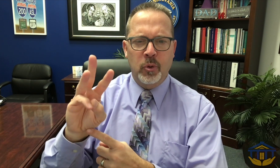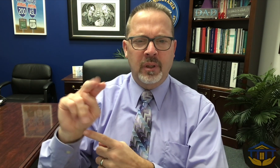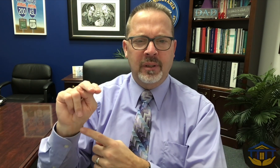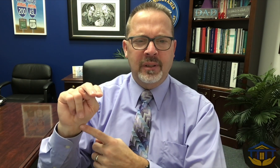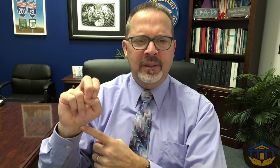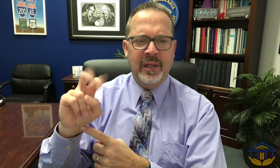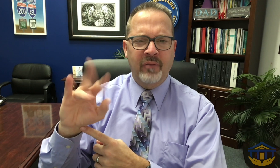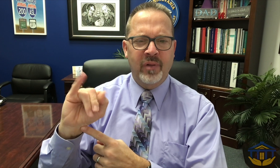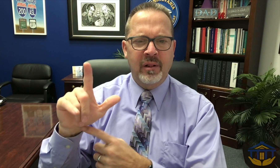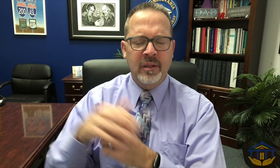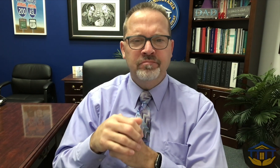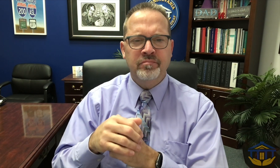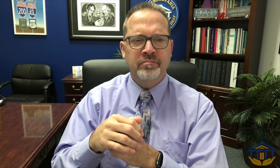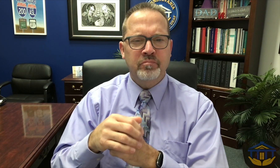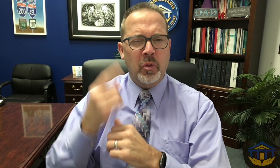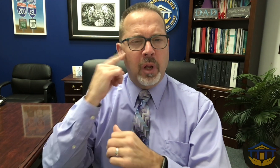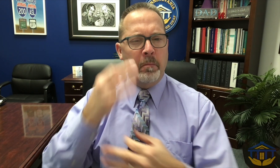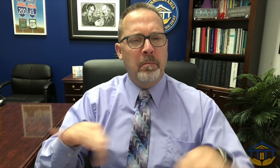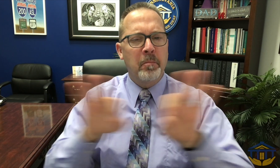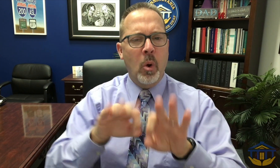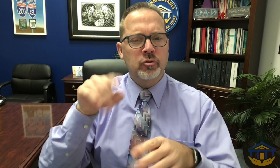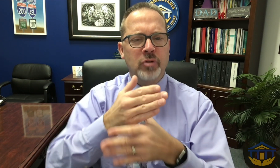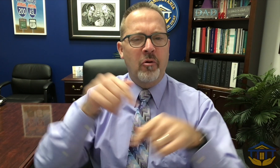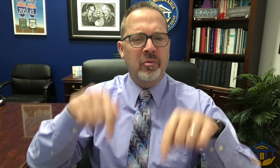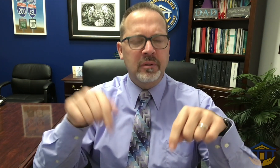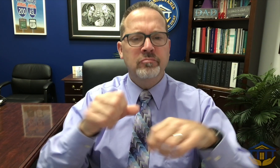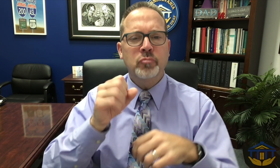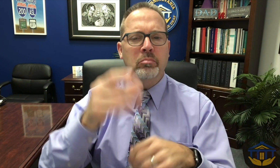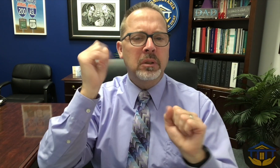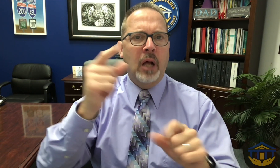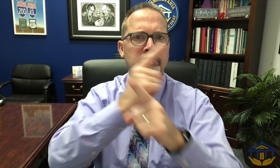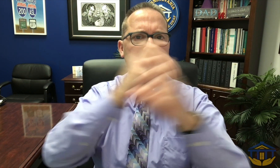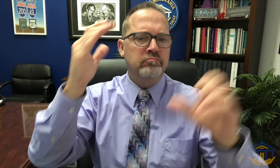George W. Nevil. I'm not sure if you know who he is so I thought this would be an important time to